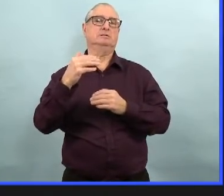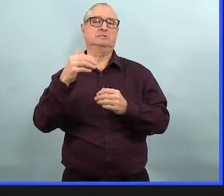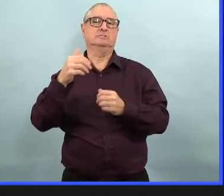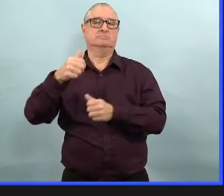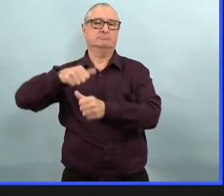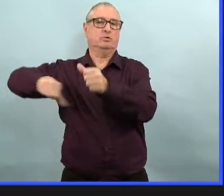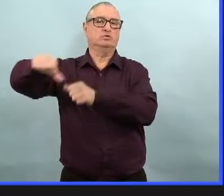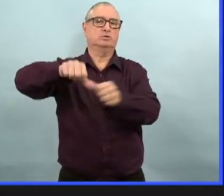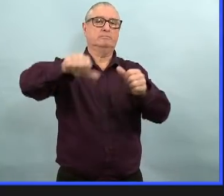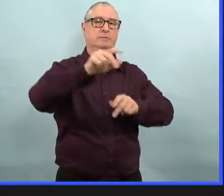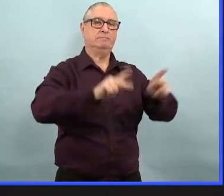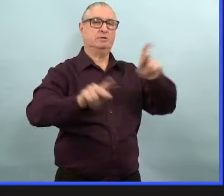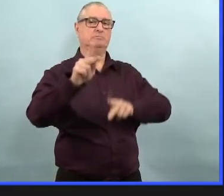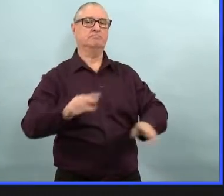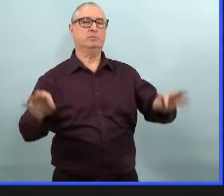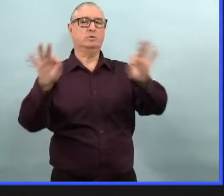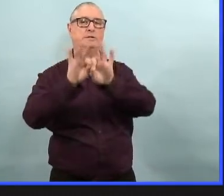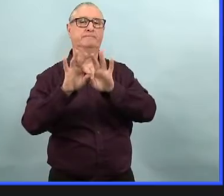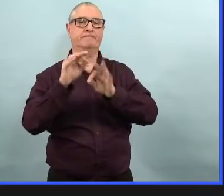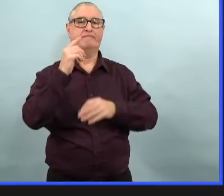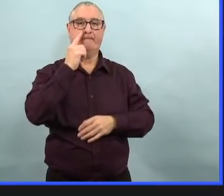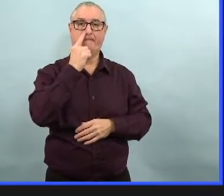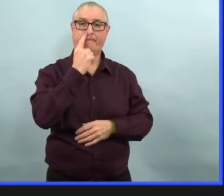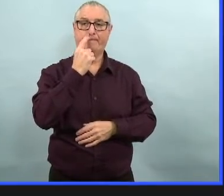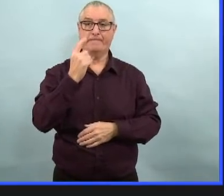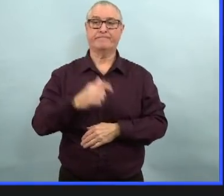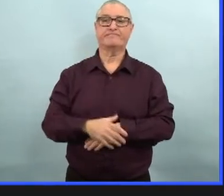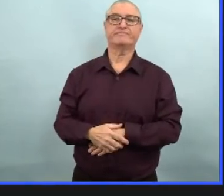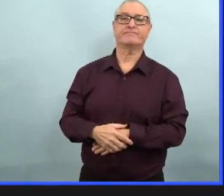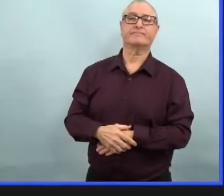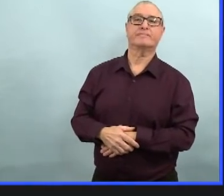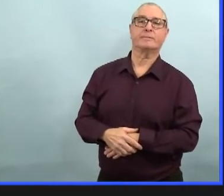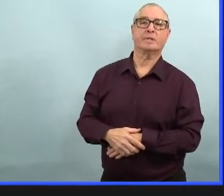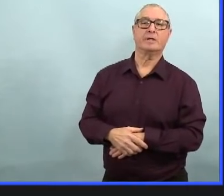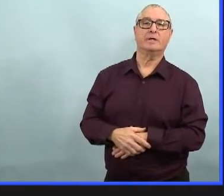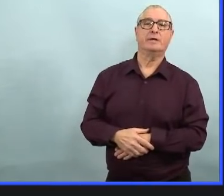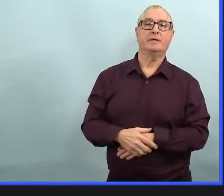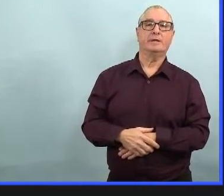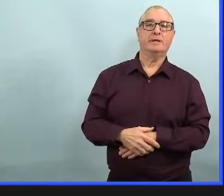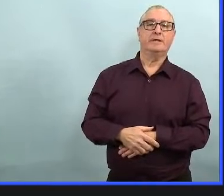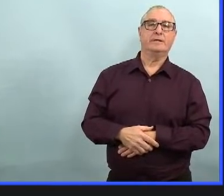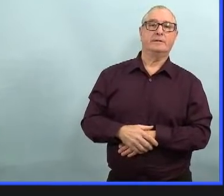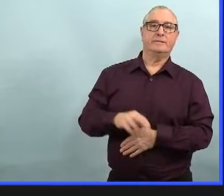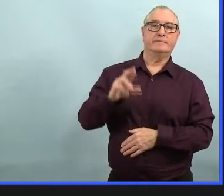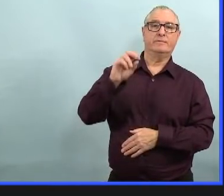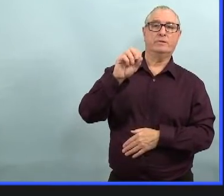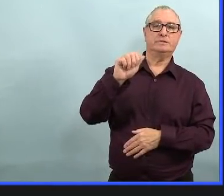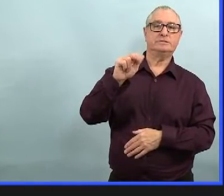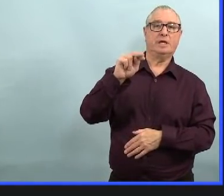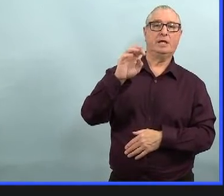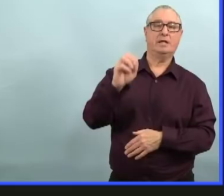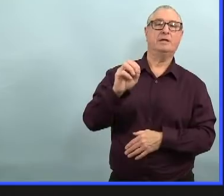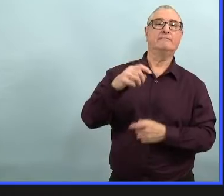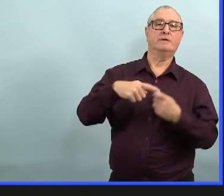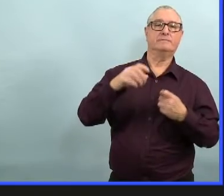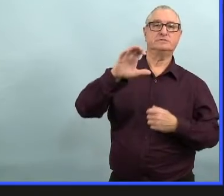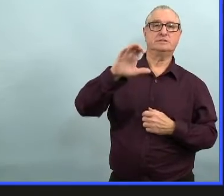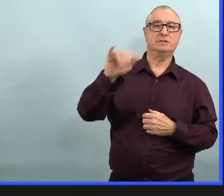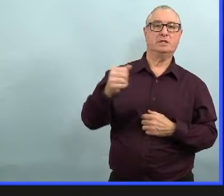hi rosanna here with cgob again uh with the high number of breakthrough cases are you considering changing the definition of fully vaccinated anytime soon